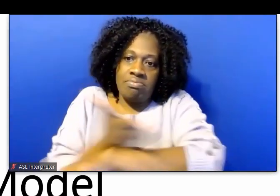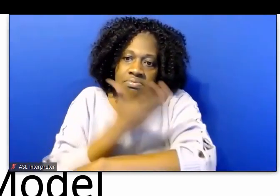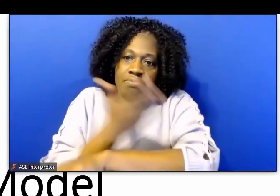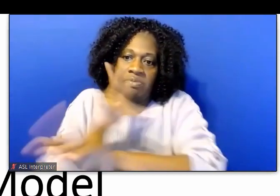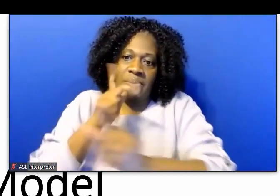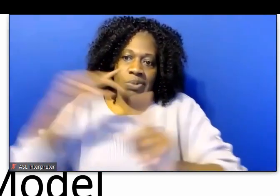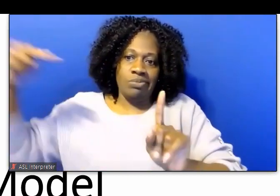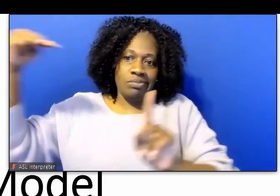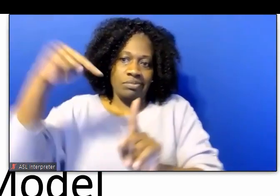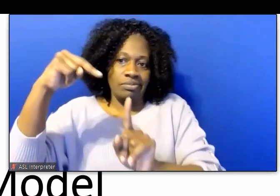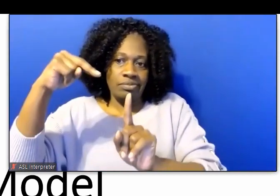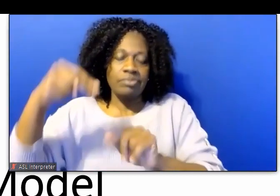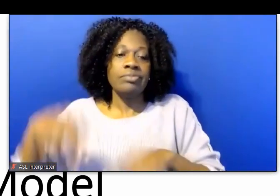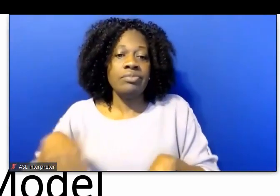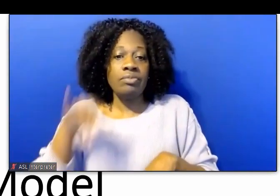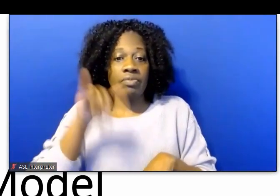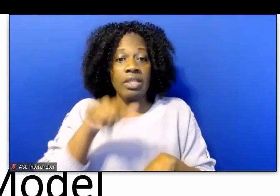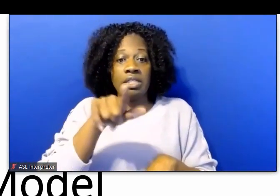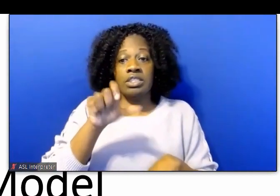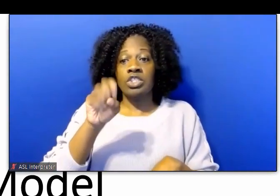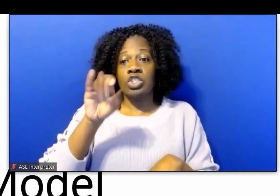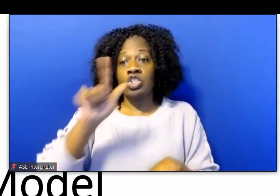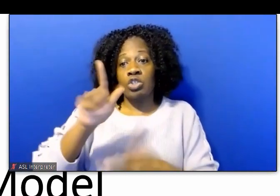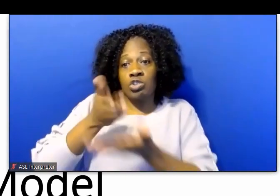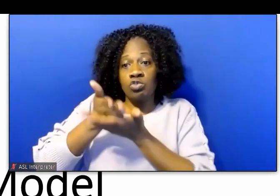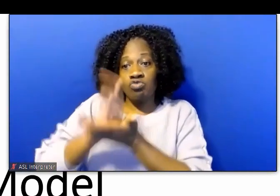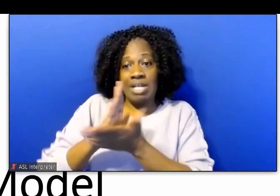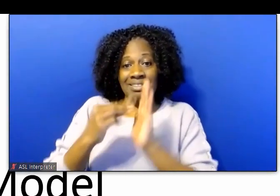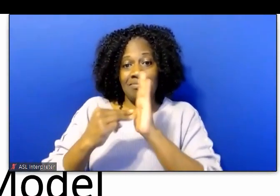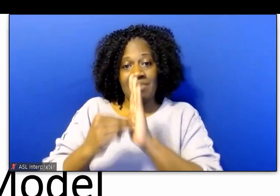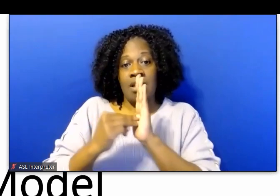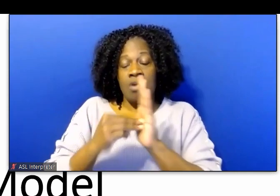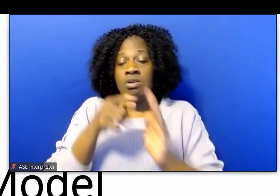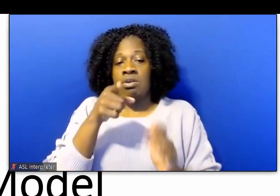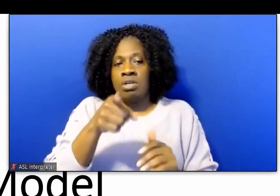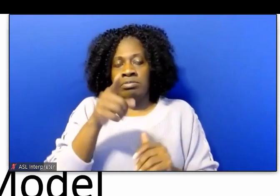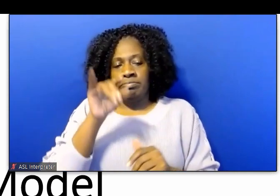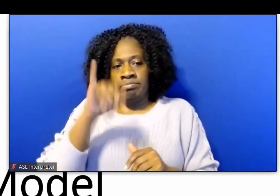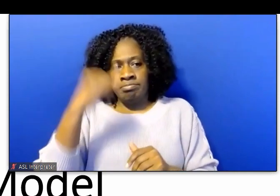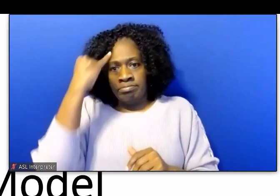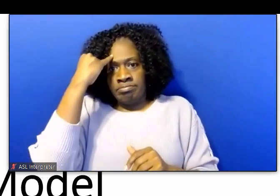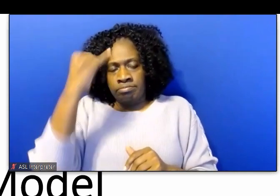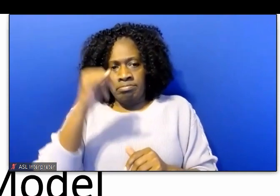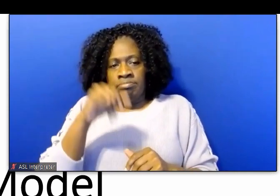This is the social rights model and this is the idea that the impact of disability